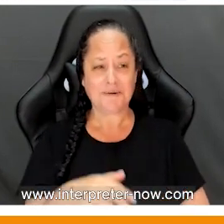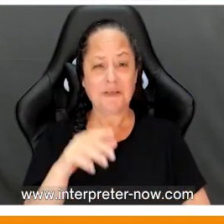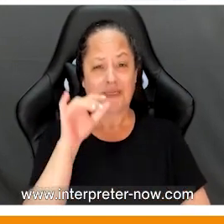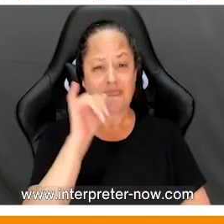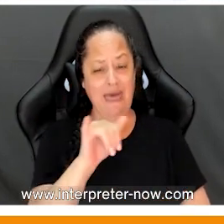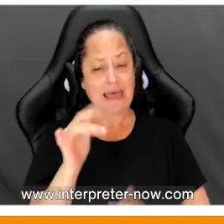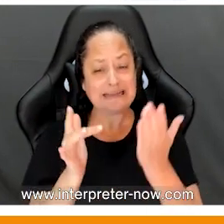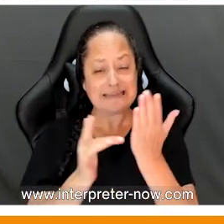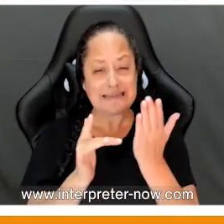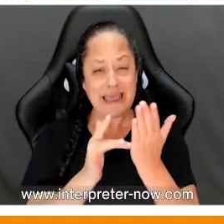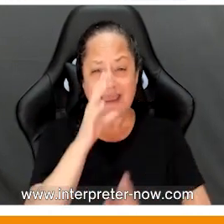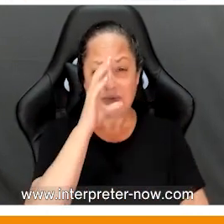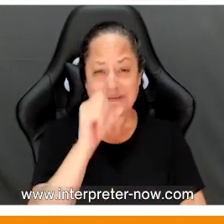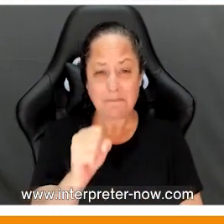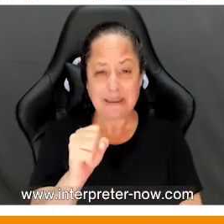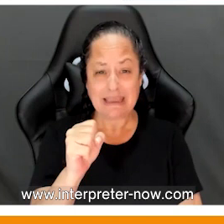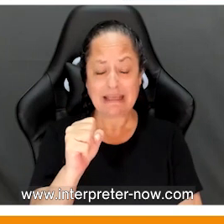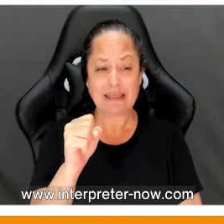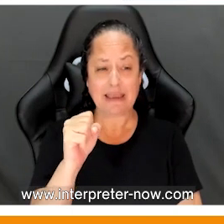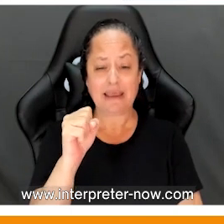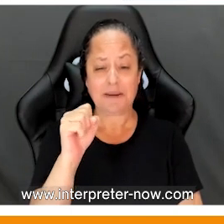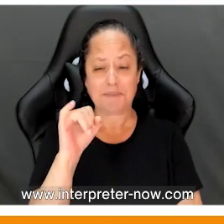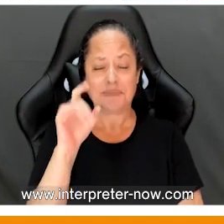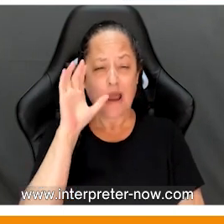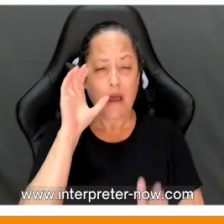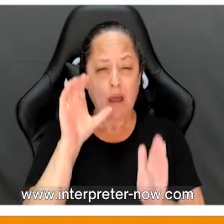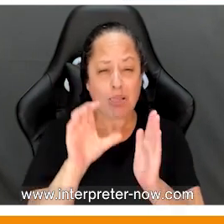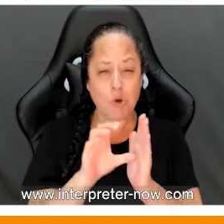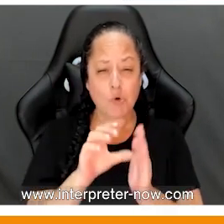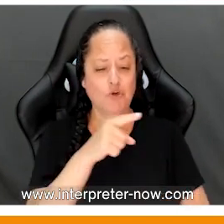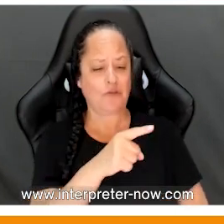The appealing thing for tech was this, what I would call illusion, or what they would